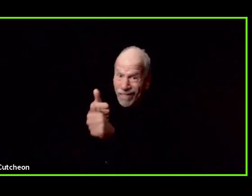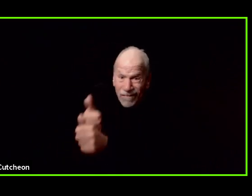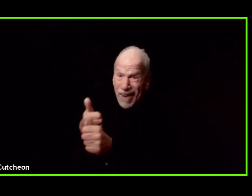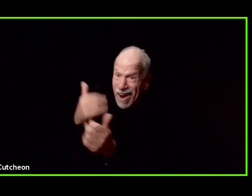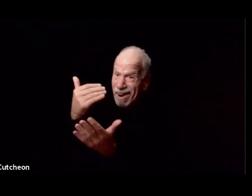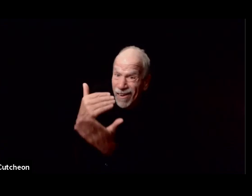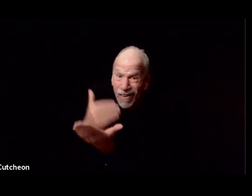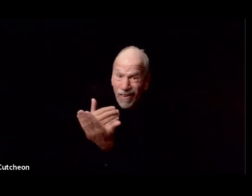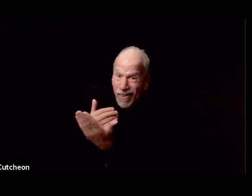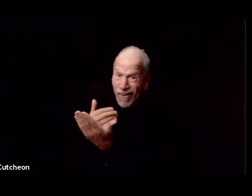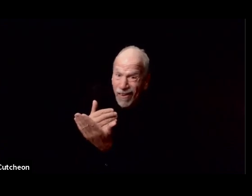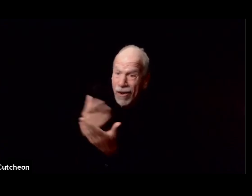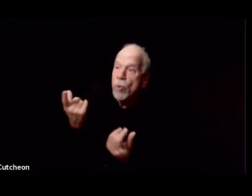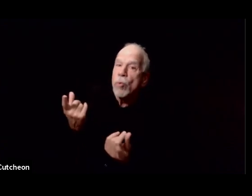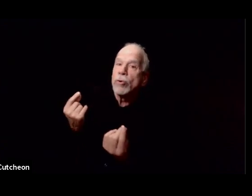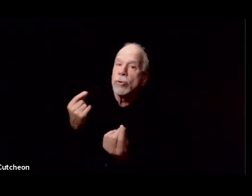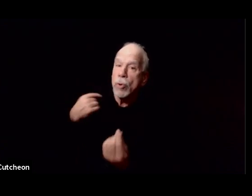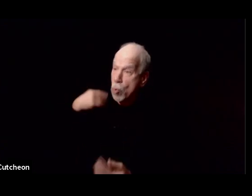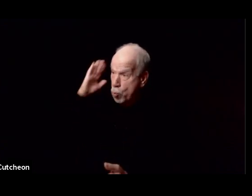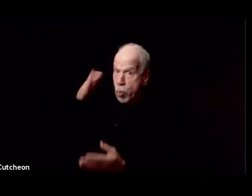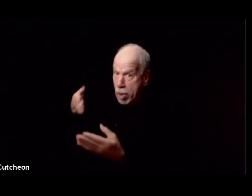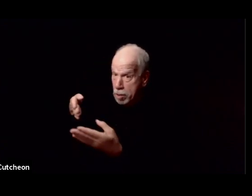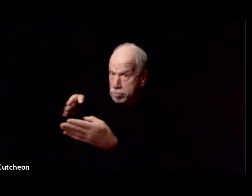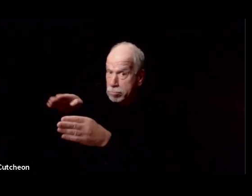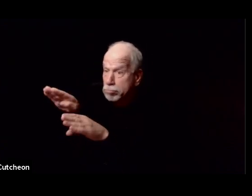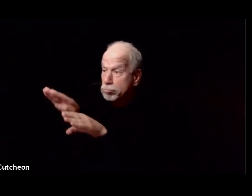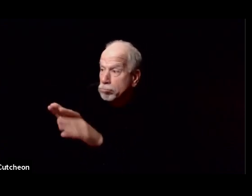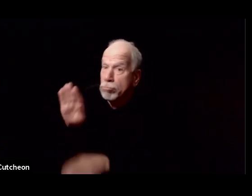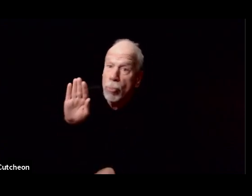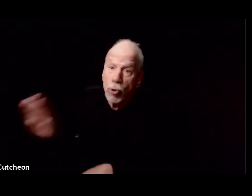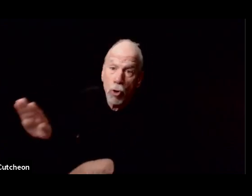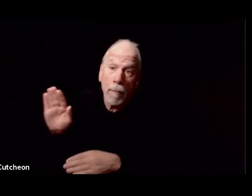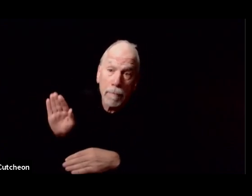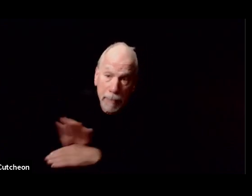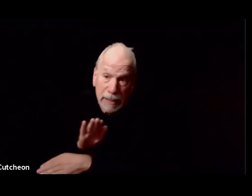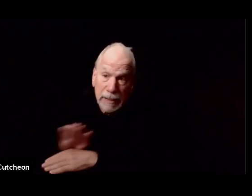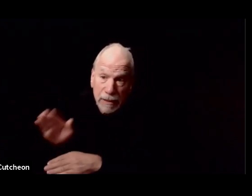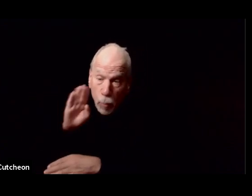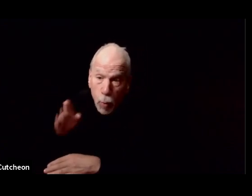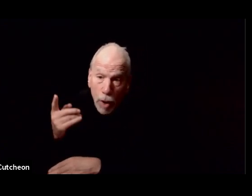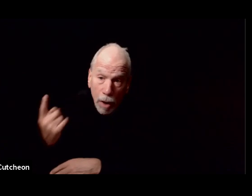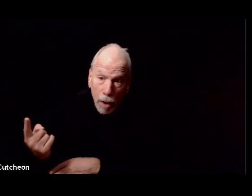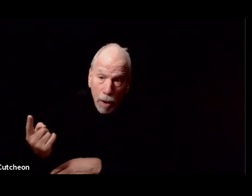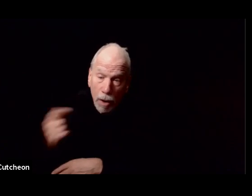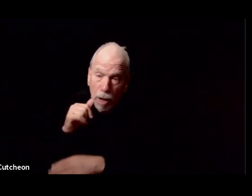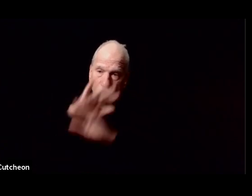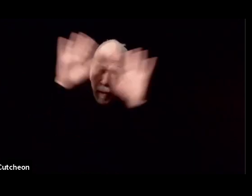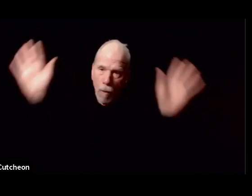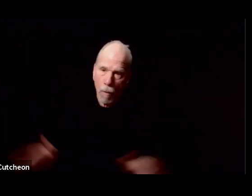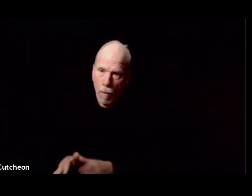shutting down a facility. So at this point we're focused on enforcement actions at the